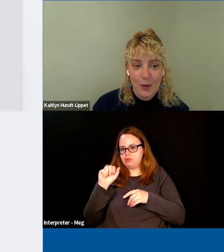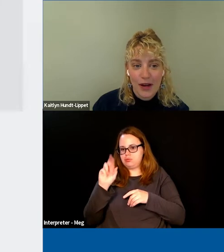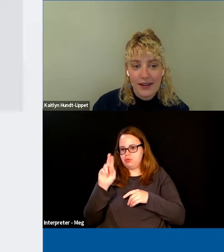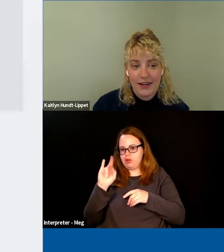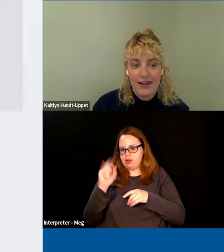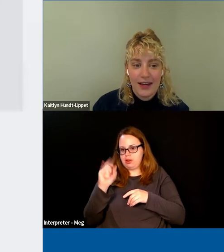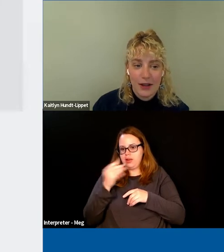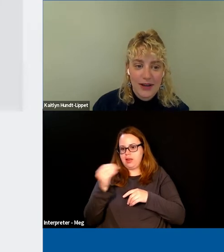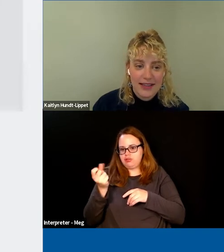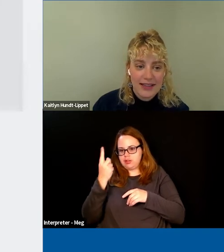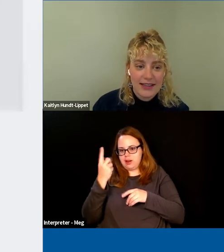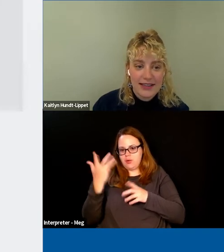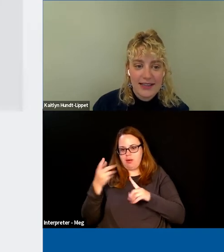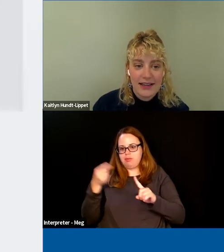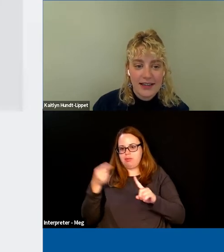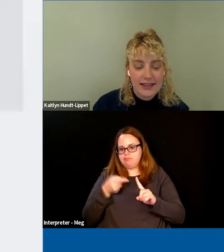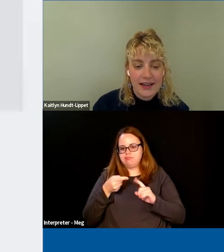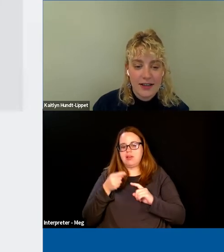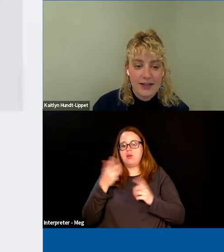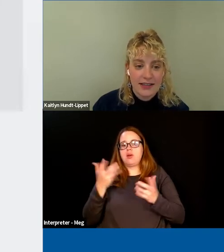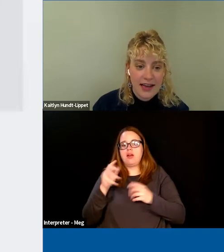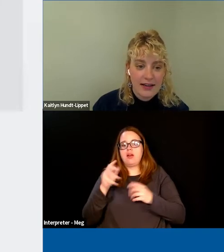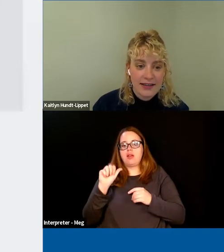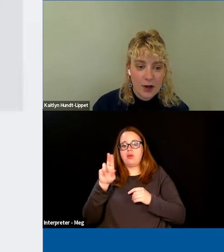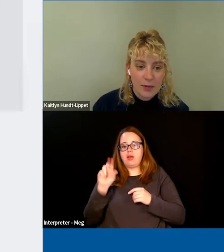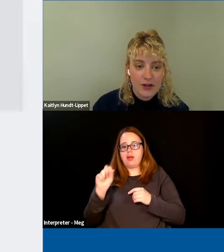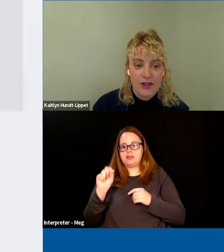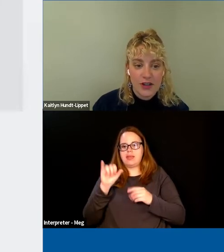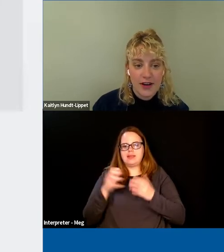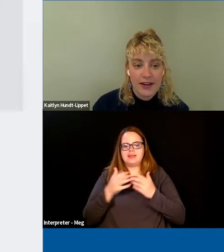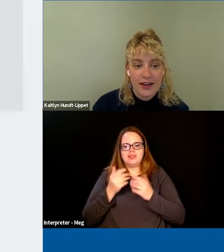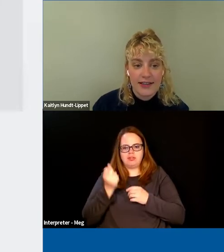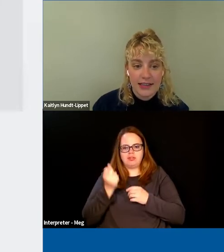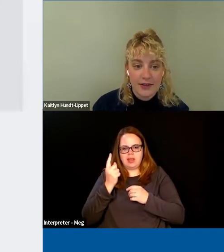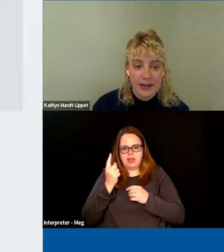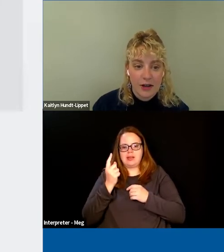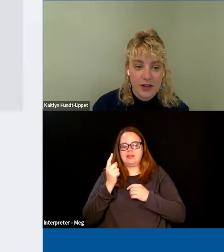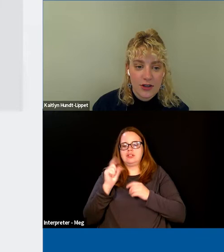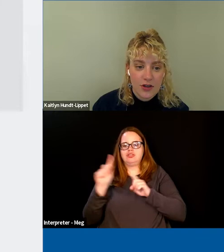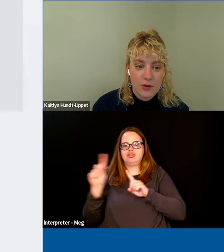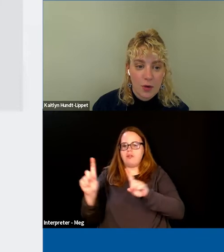So what the AUS is is an easy to understand psychometric survey that assistive technology users